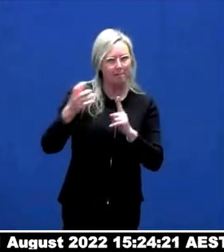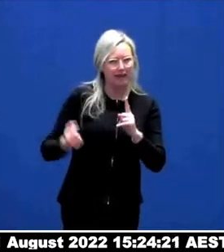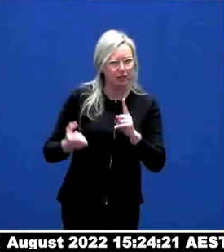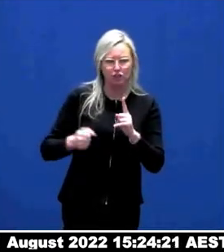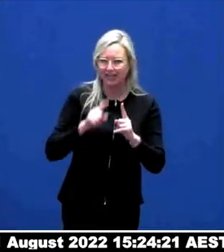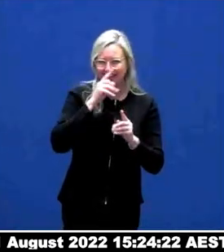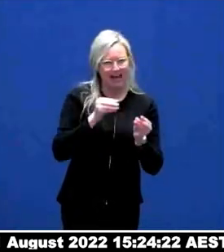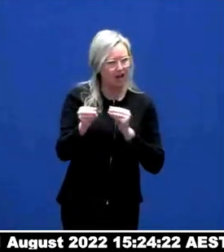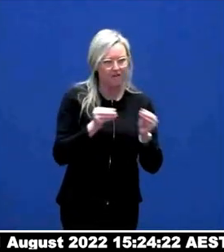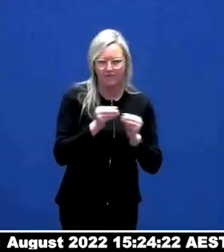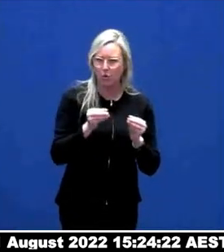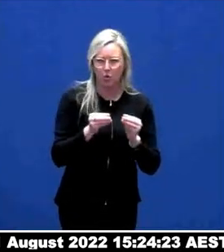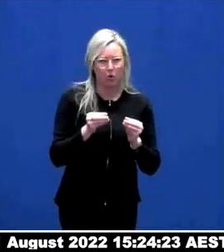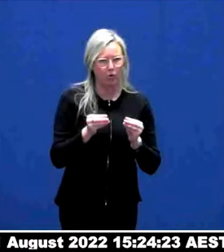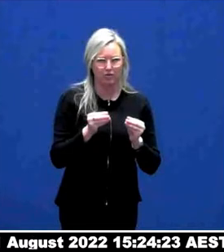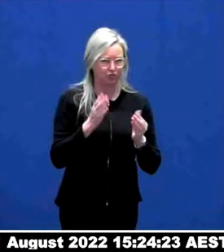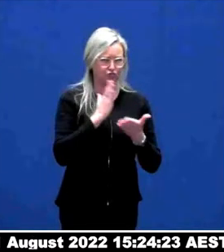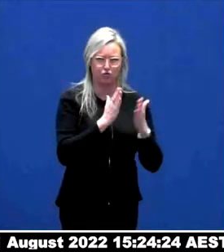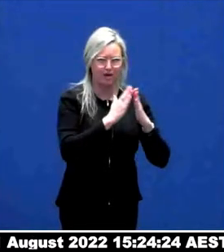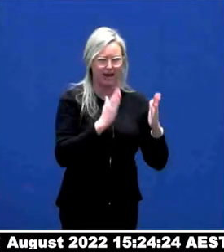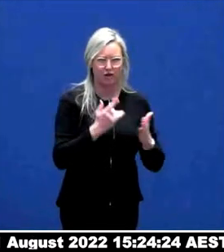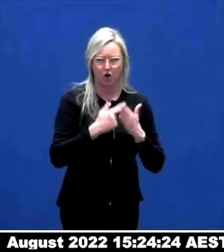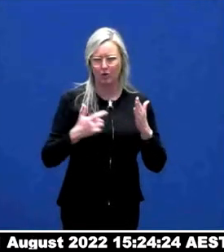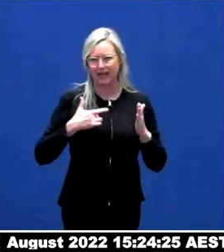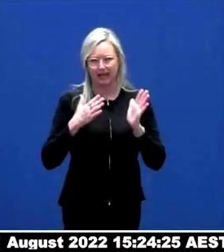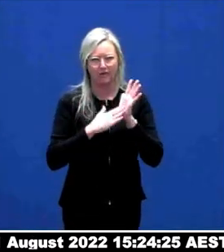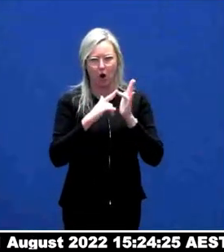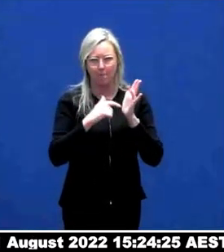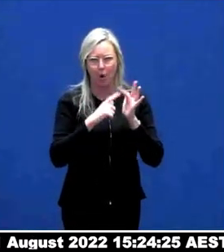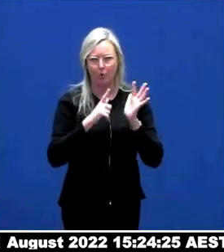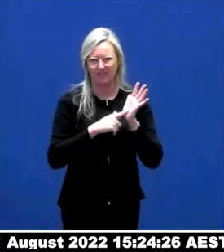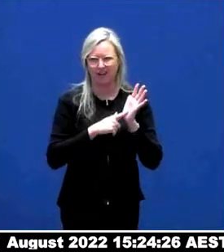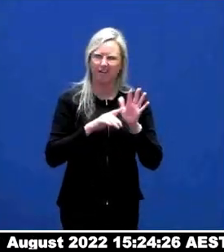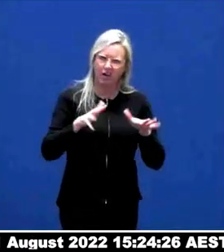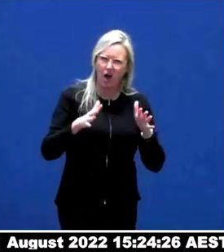I assume it's the on same sort of thing as a boarding house, very similar in every